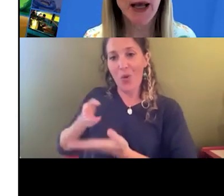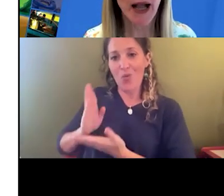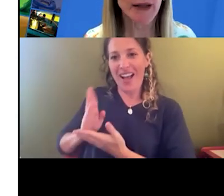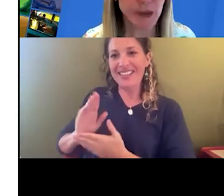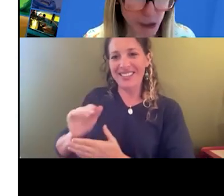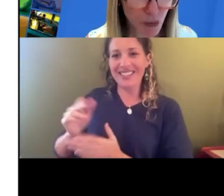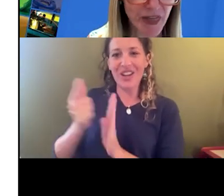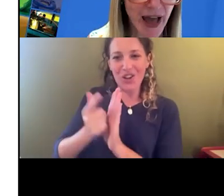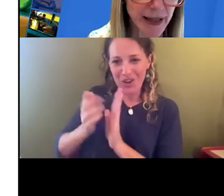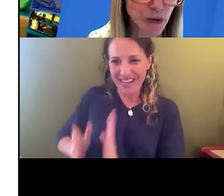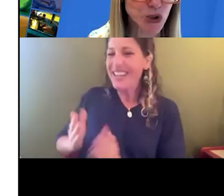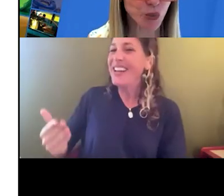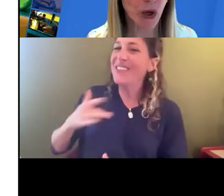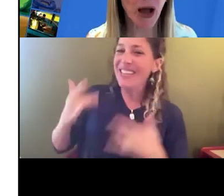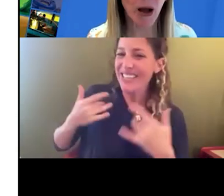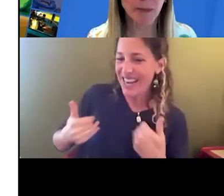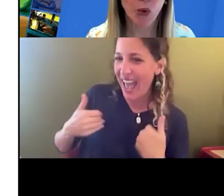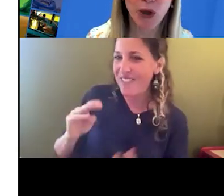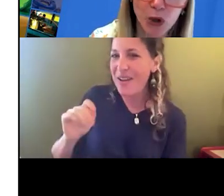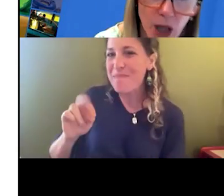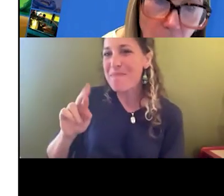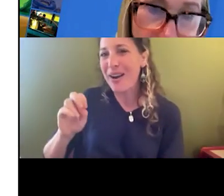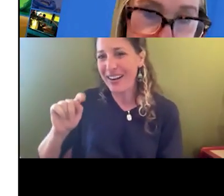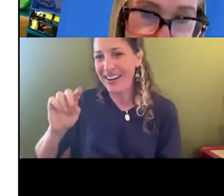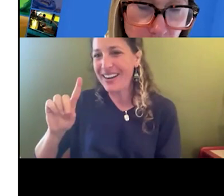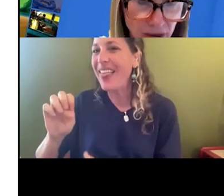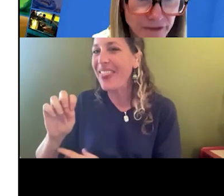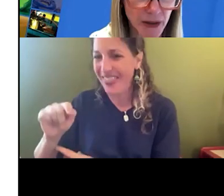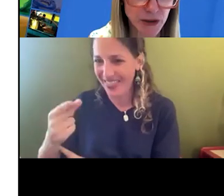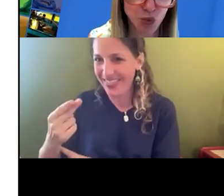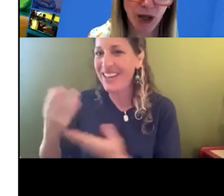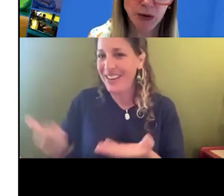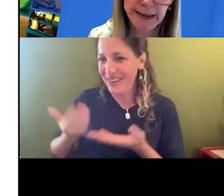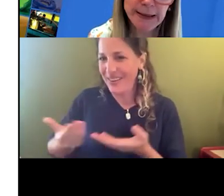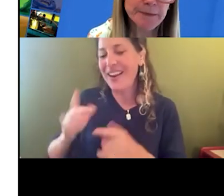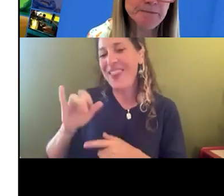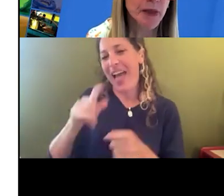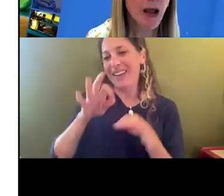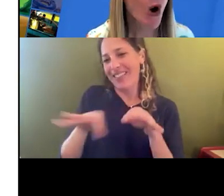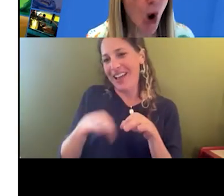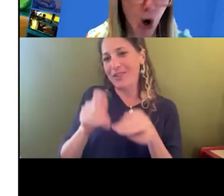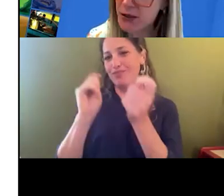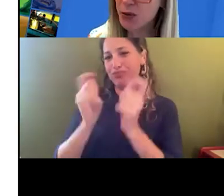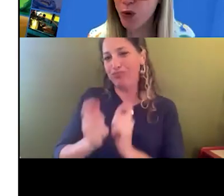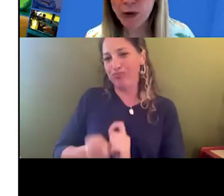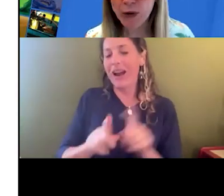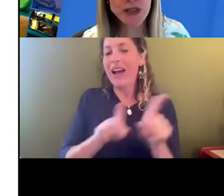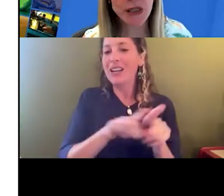and so that language has been modified as well. Audit and records.